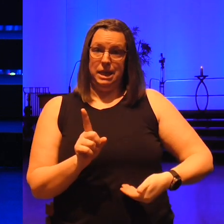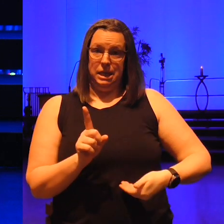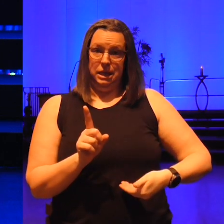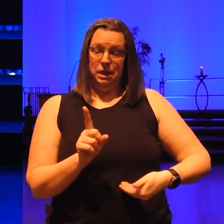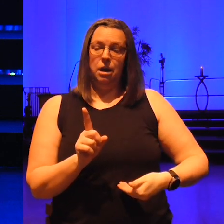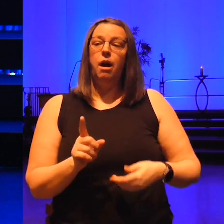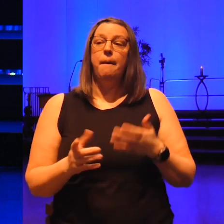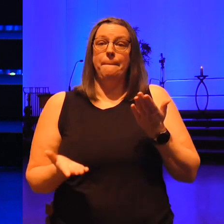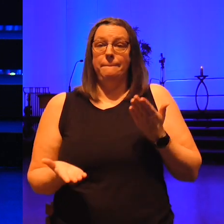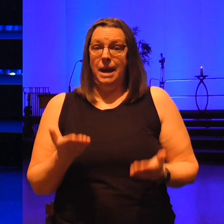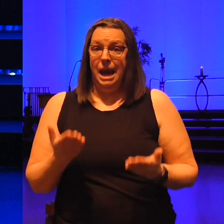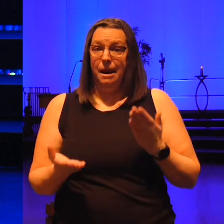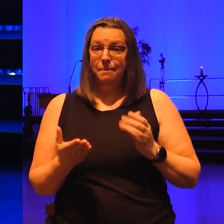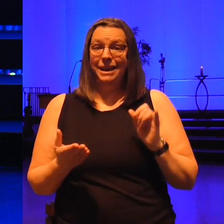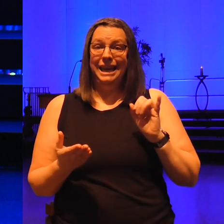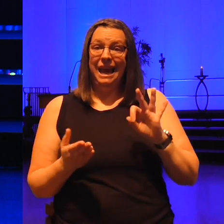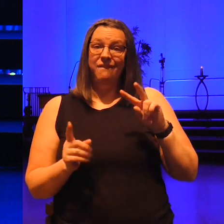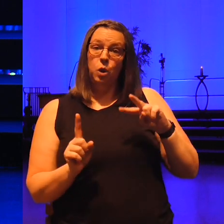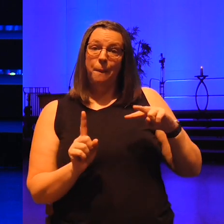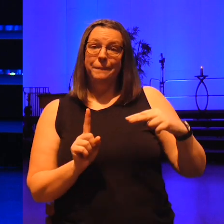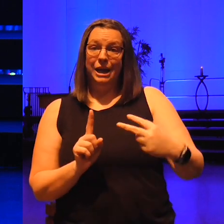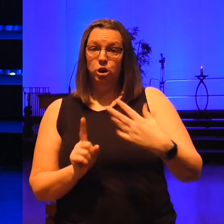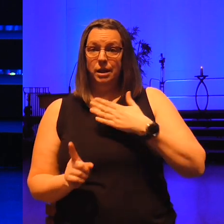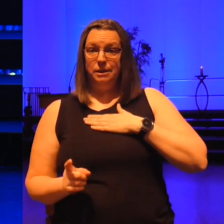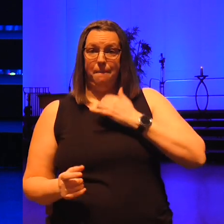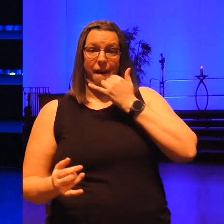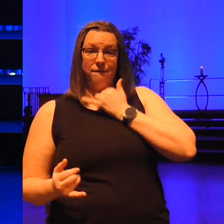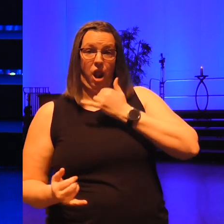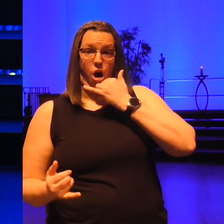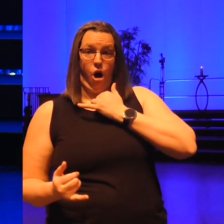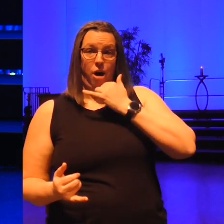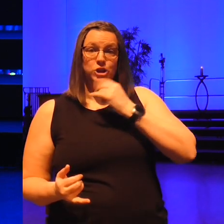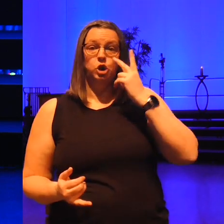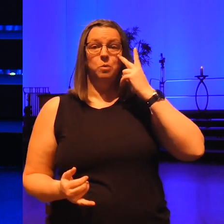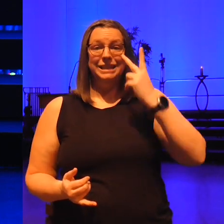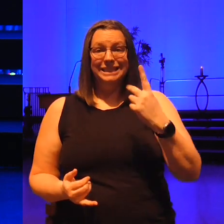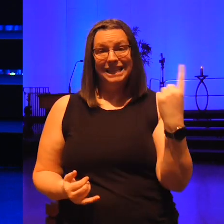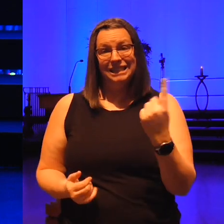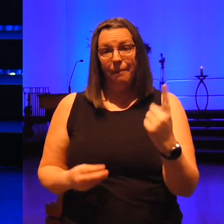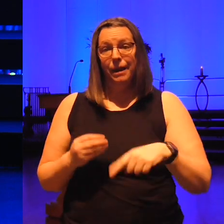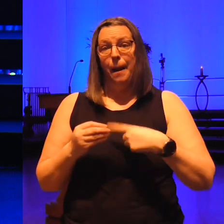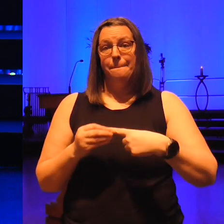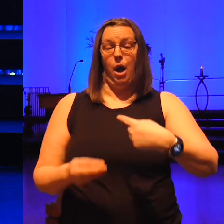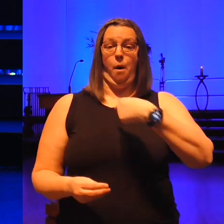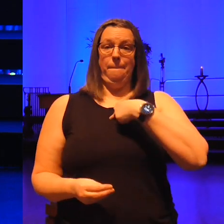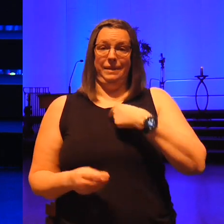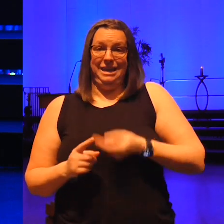you peered into all my little flaws you might see something about me that in this moment because of